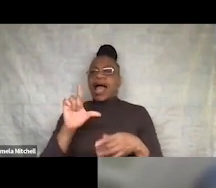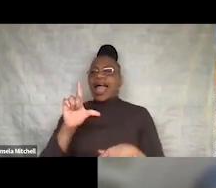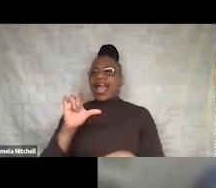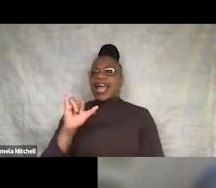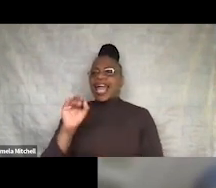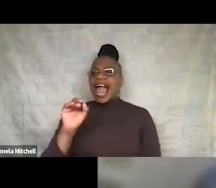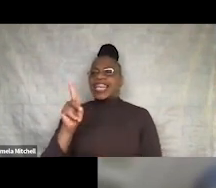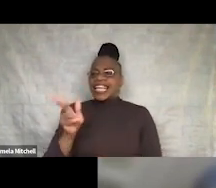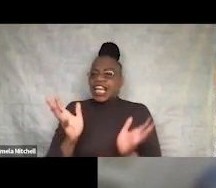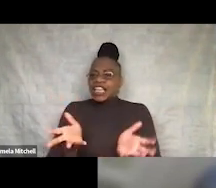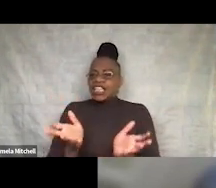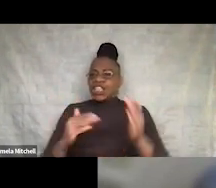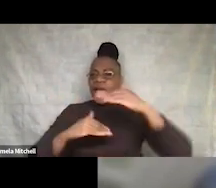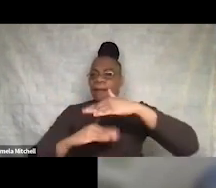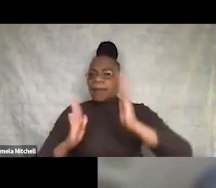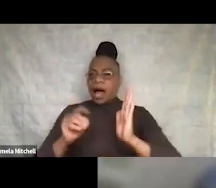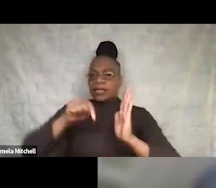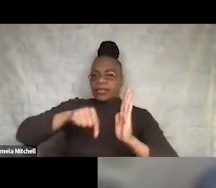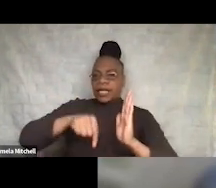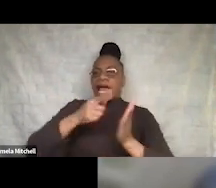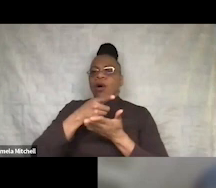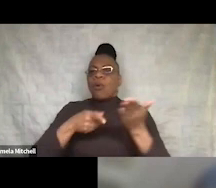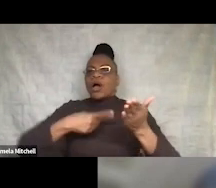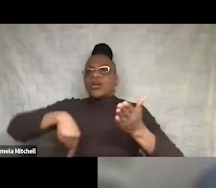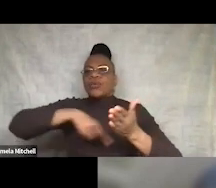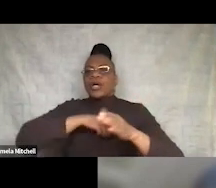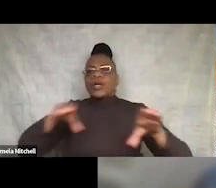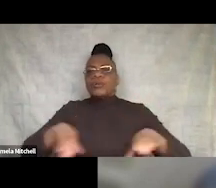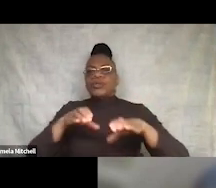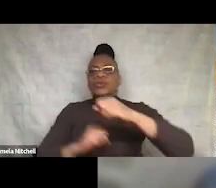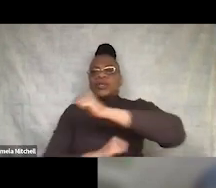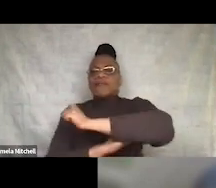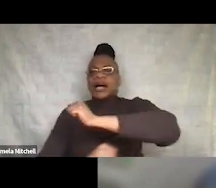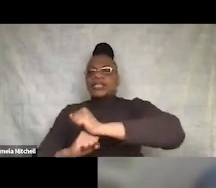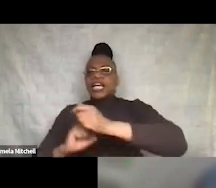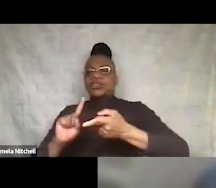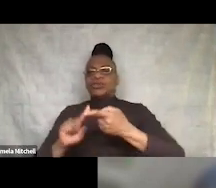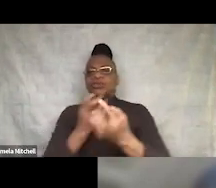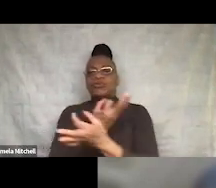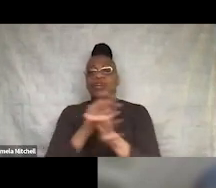And one of the things that we've been doing at Foundations To Freedom, which has been really great, is collecting stories of individuals